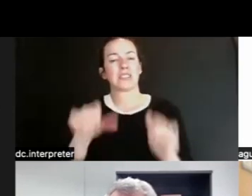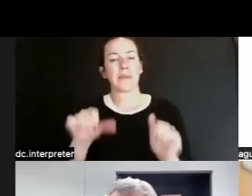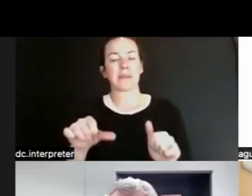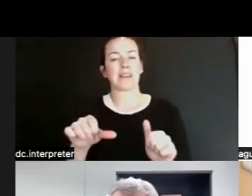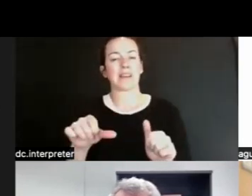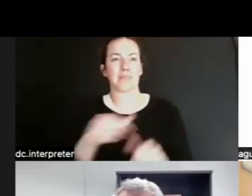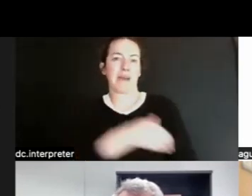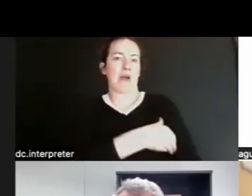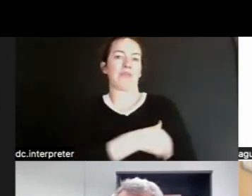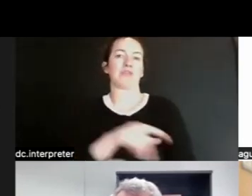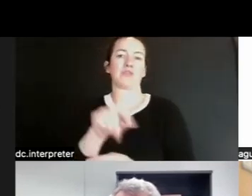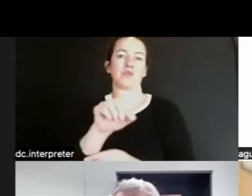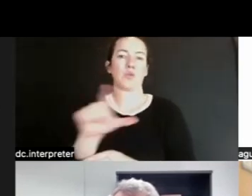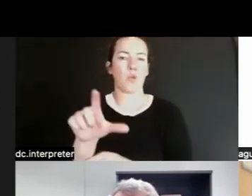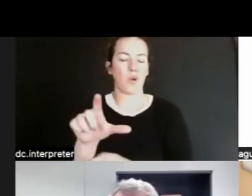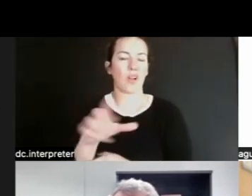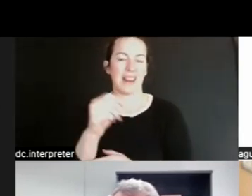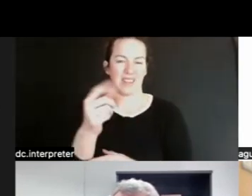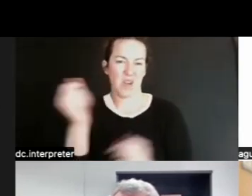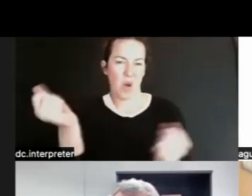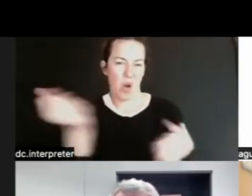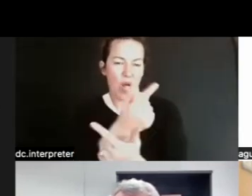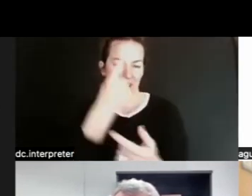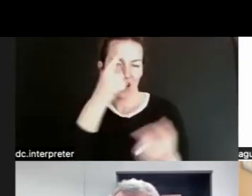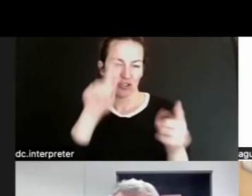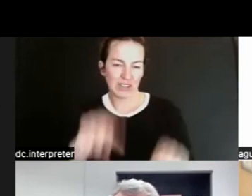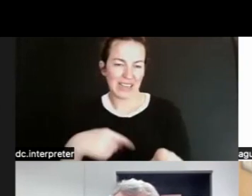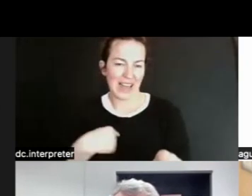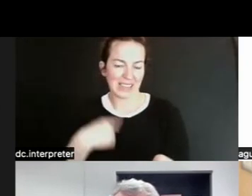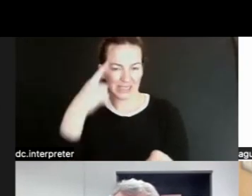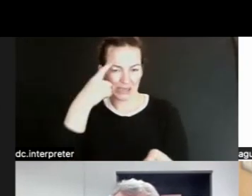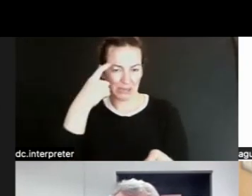powerful tool and I think everyone in this group agrees but you know you also see that without the